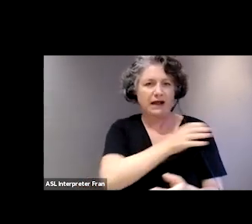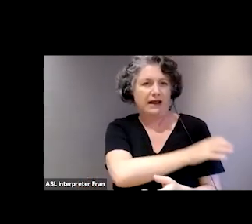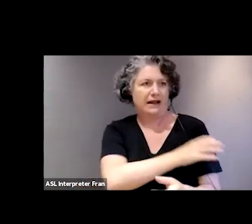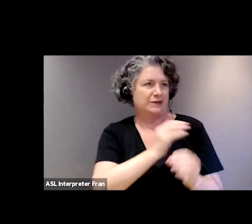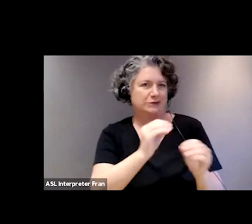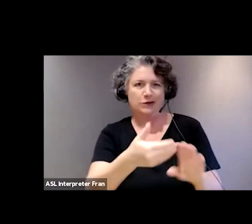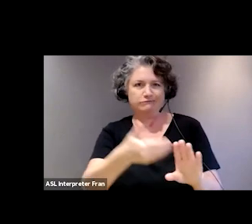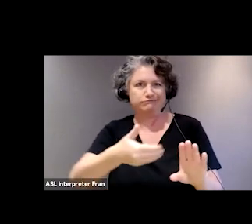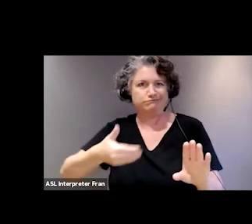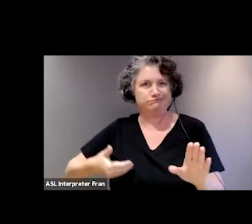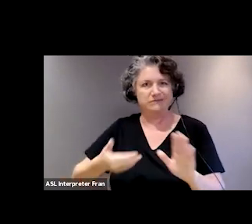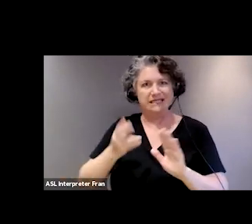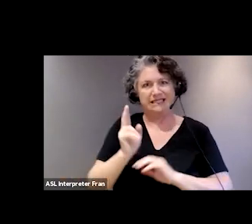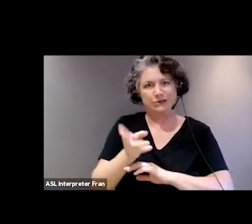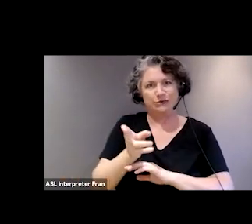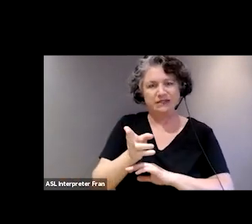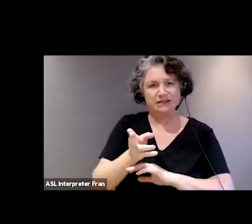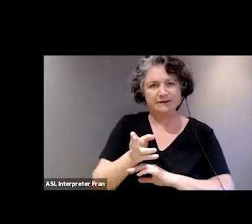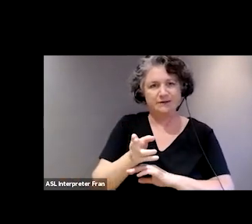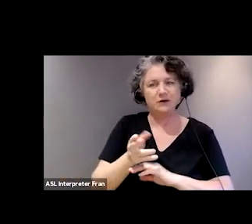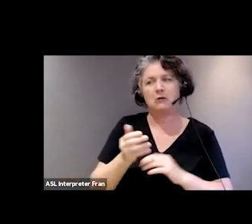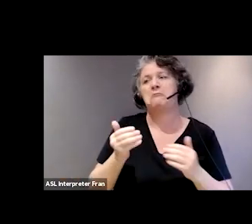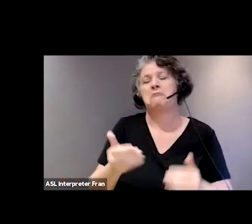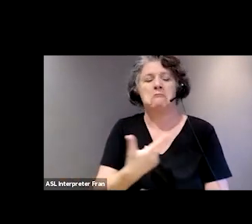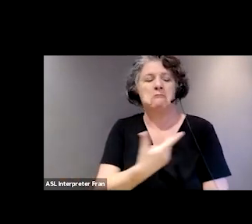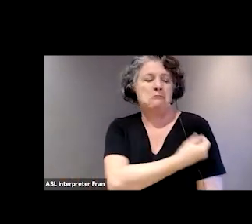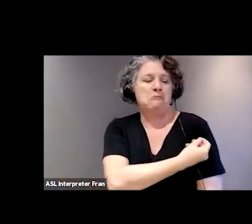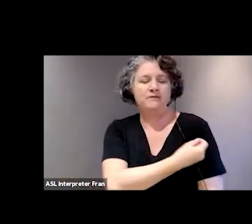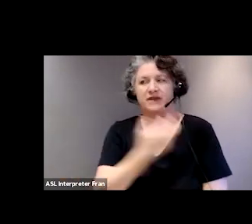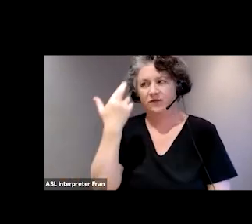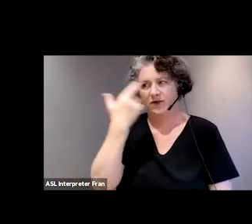dose or two doses out of province, then they end up getting the third dose.